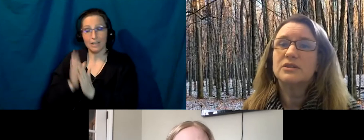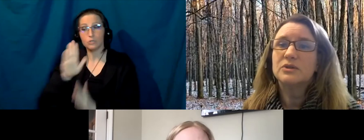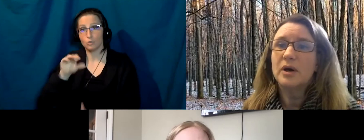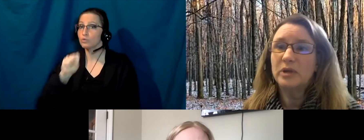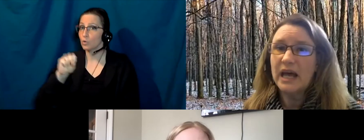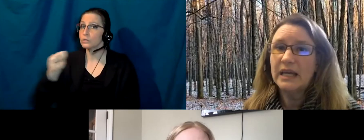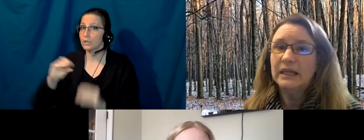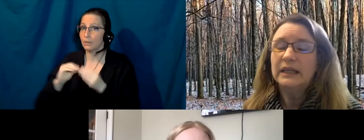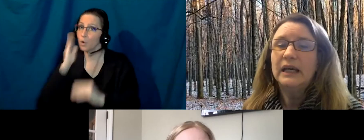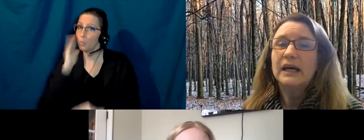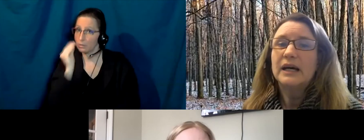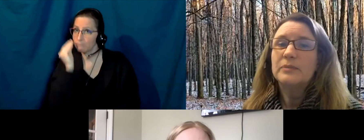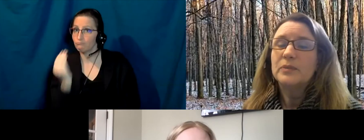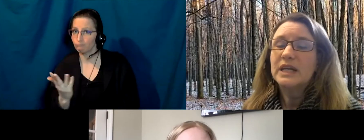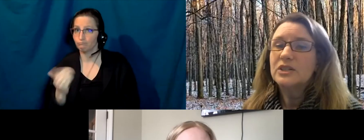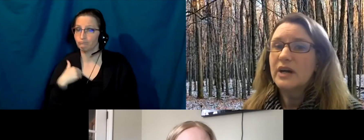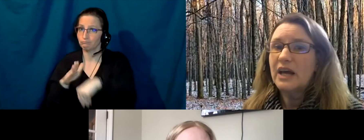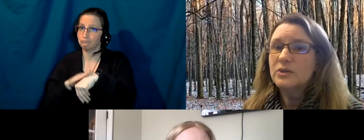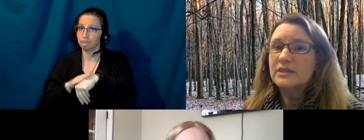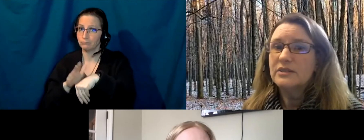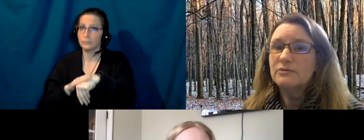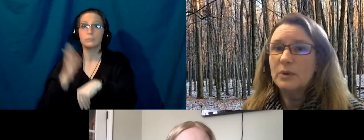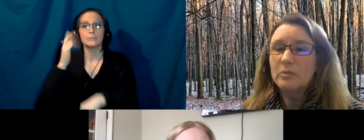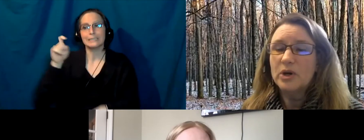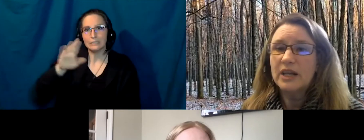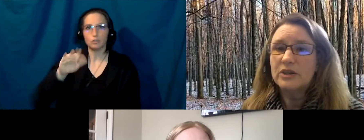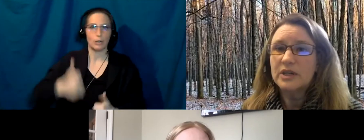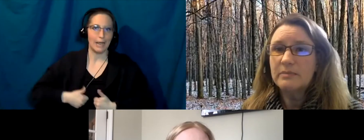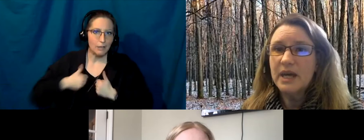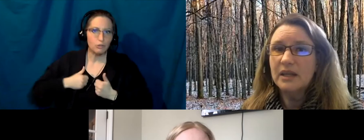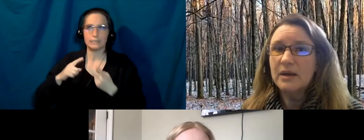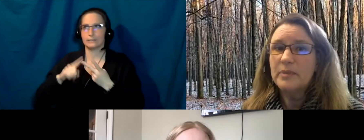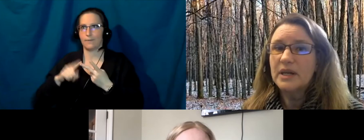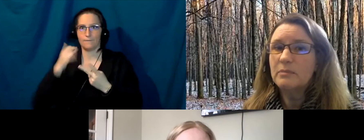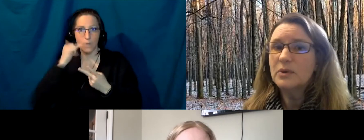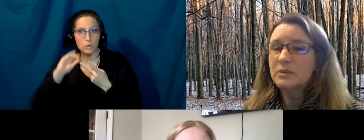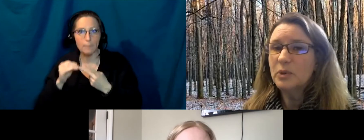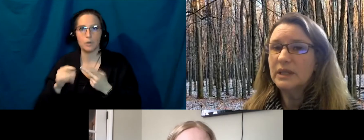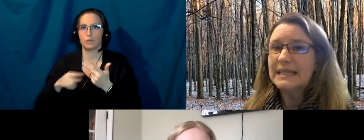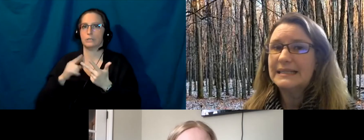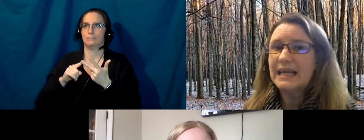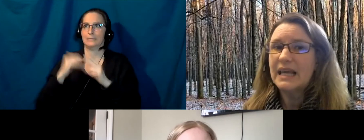to apply. We need your address, your phone number and your email. But most importantly, say the